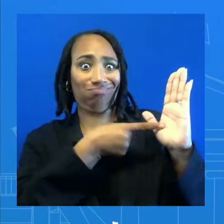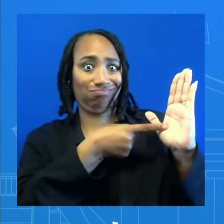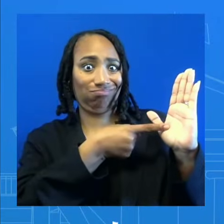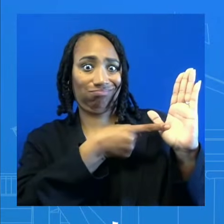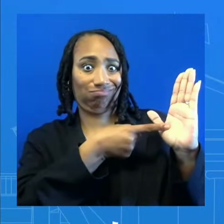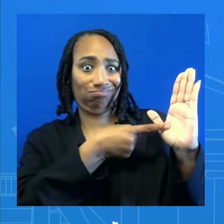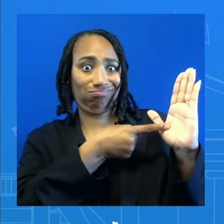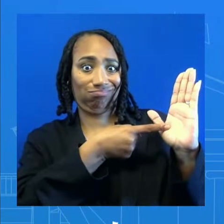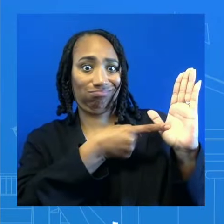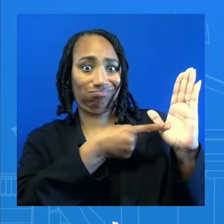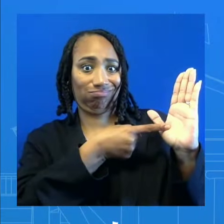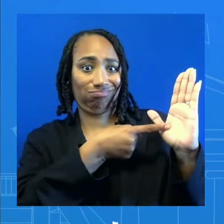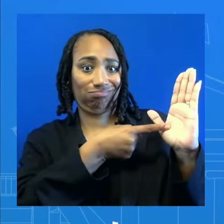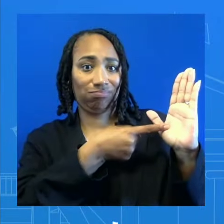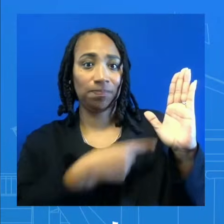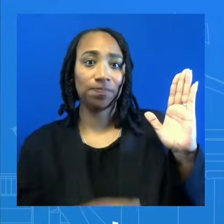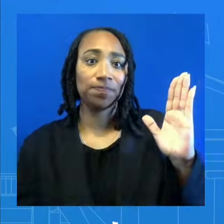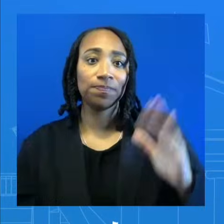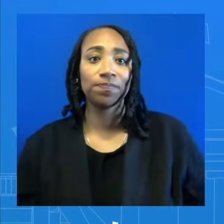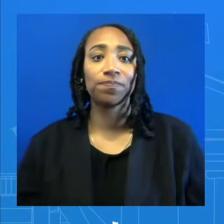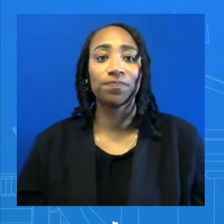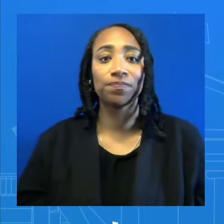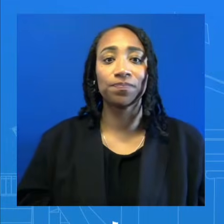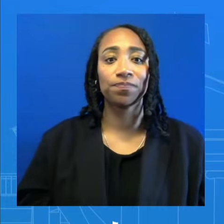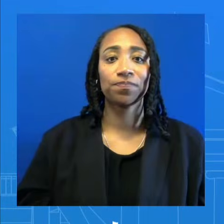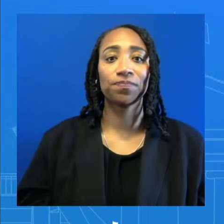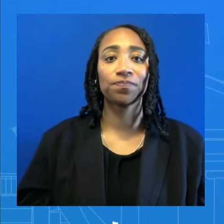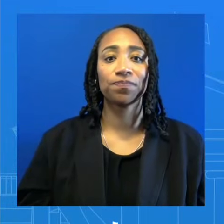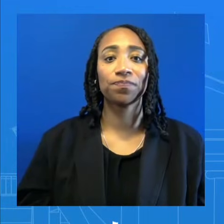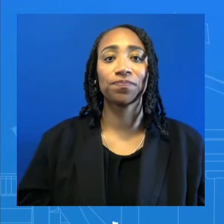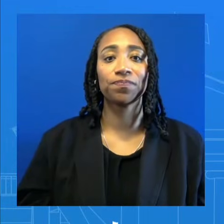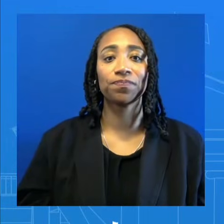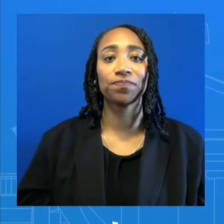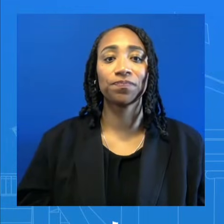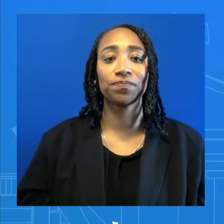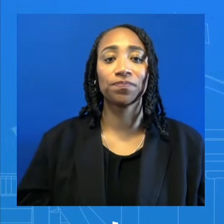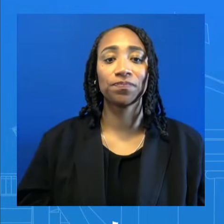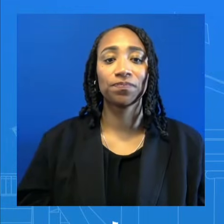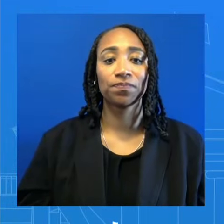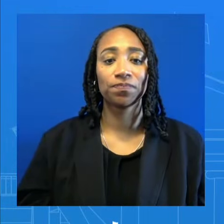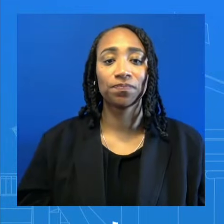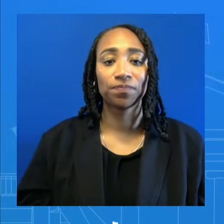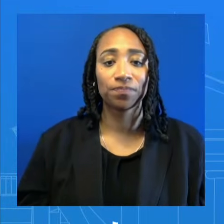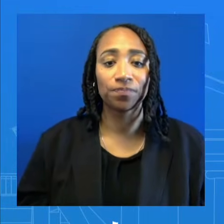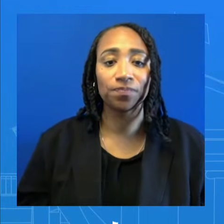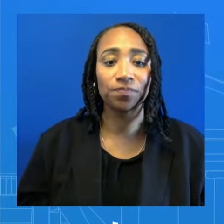he obviously is going to review with his team about other clemency decisions,